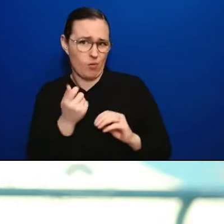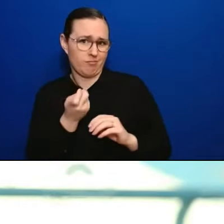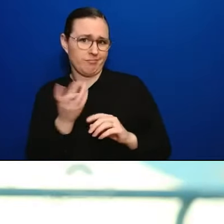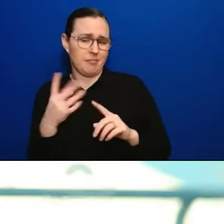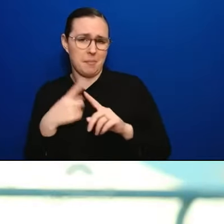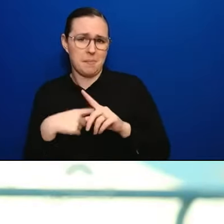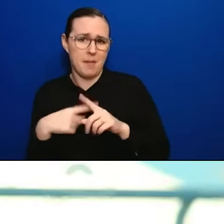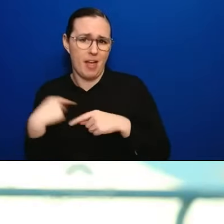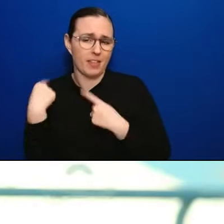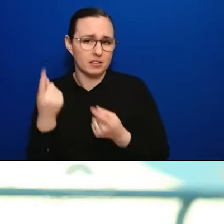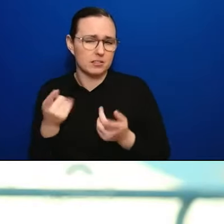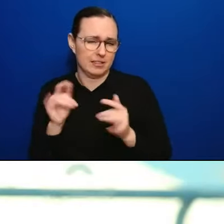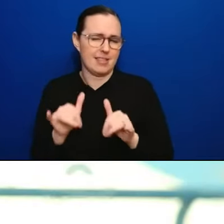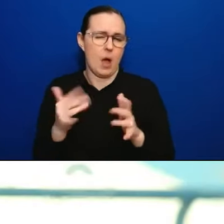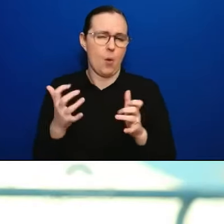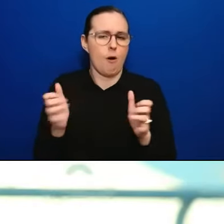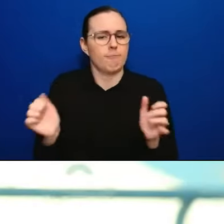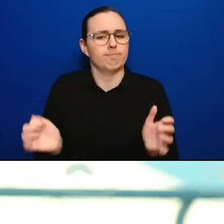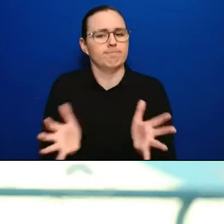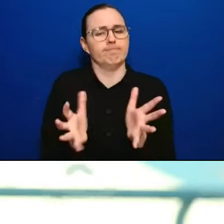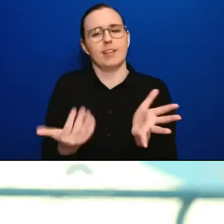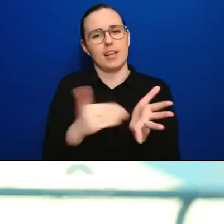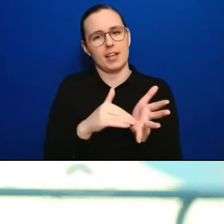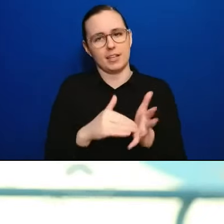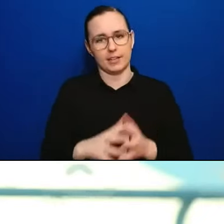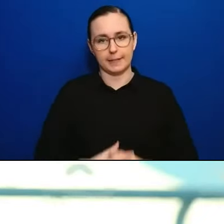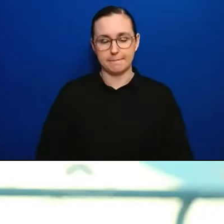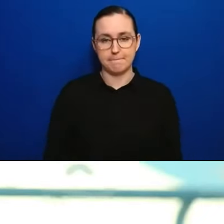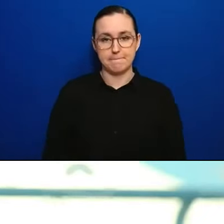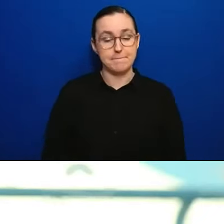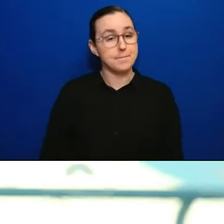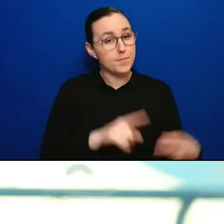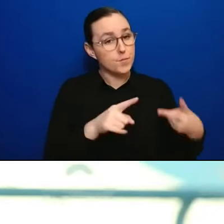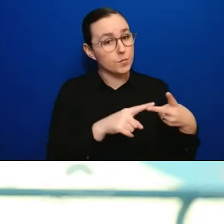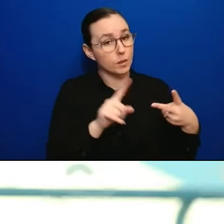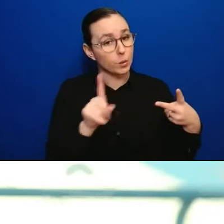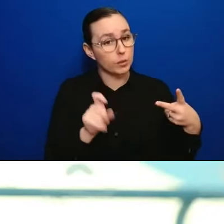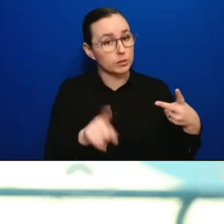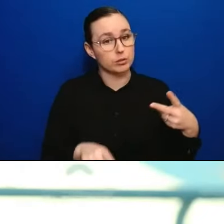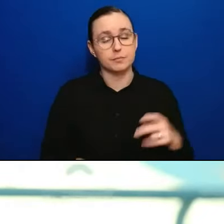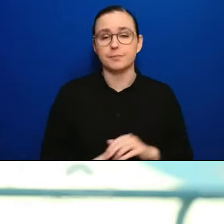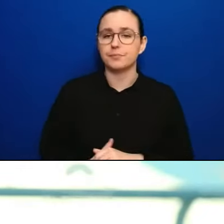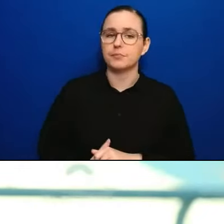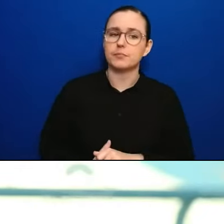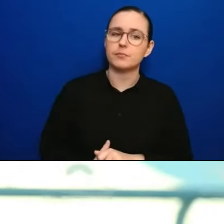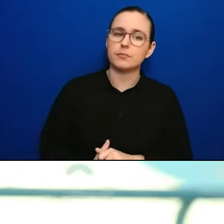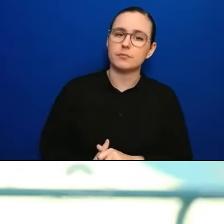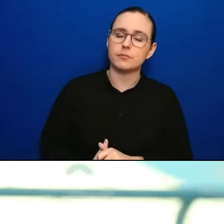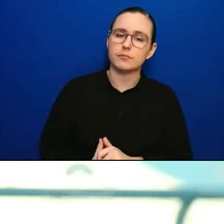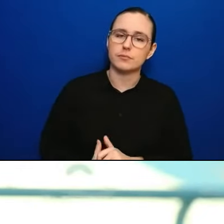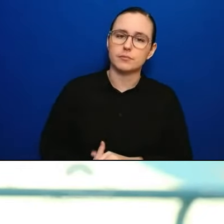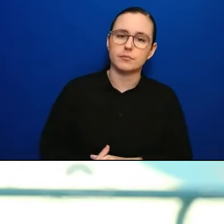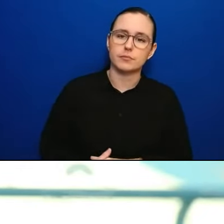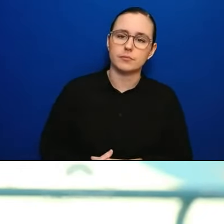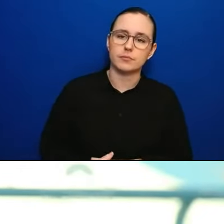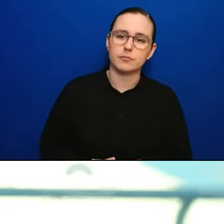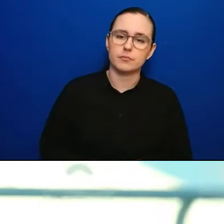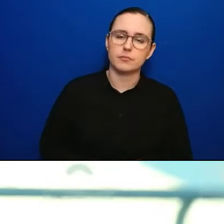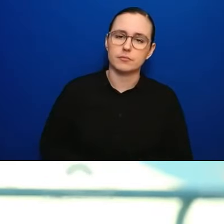those important things that we've been missing this last few months. Lisa, did you have a follow-up?